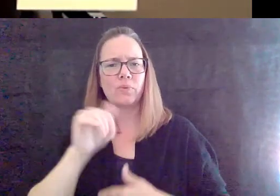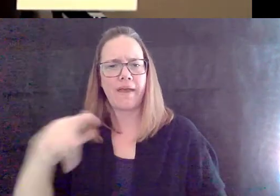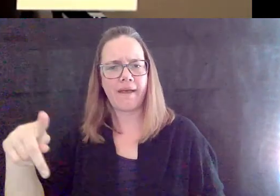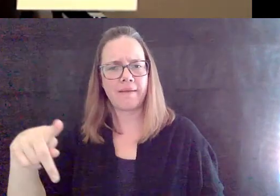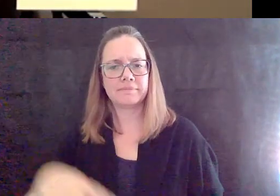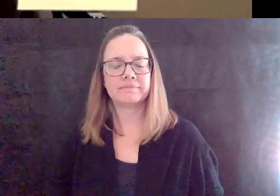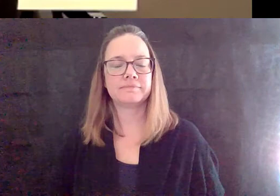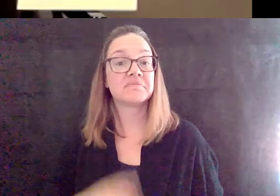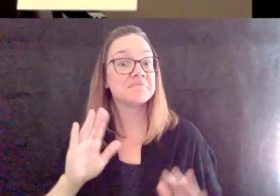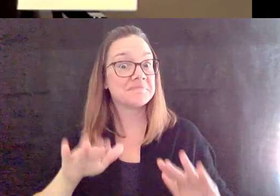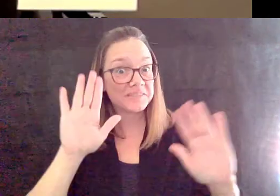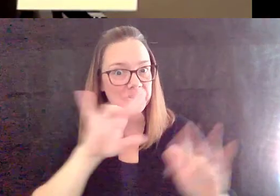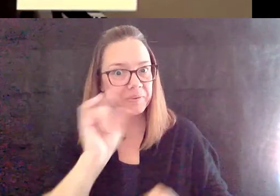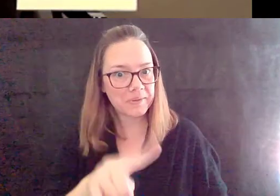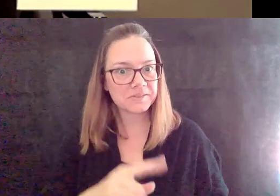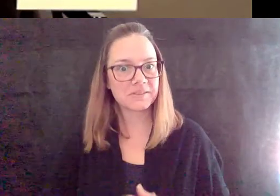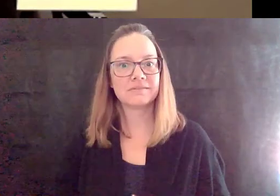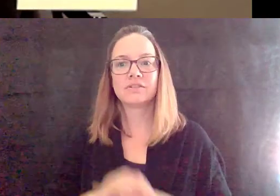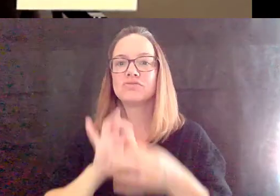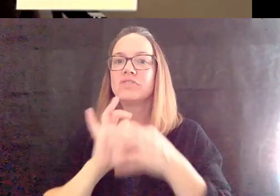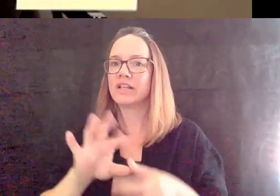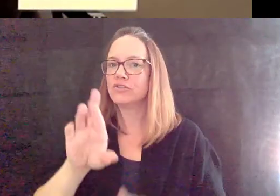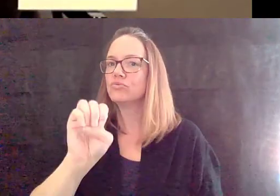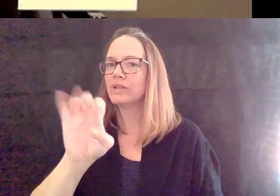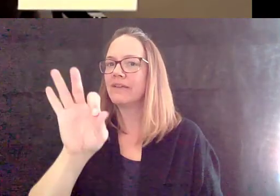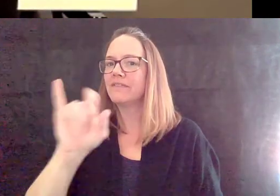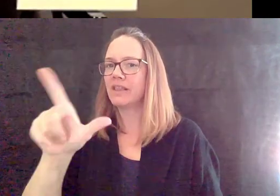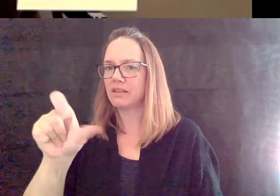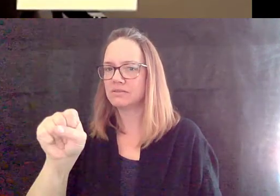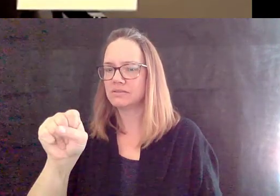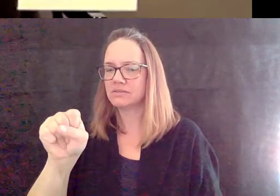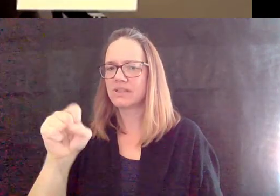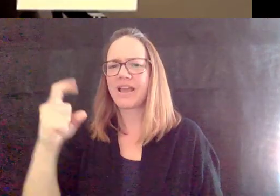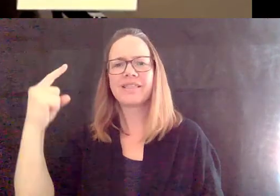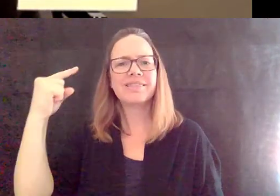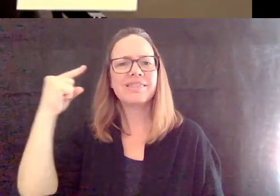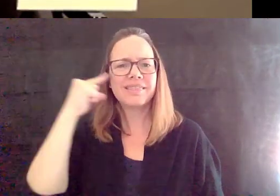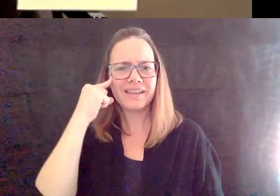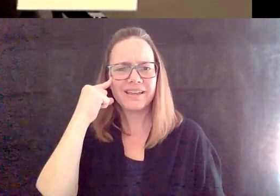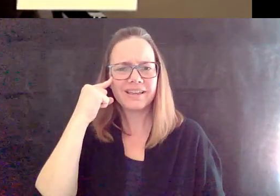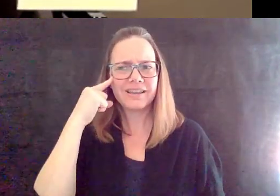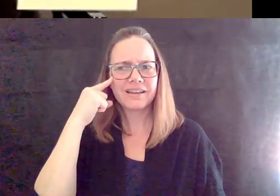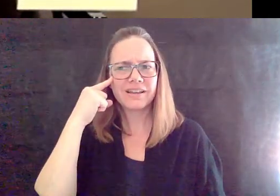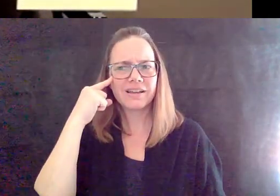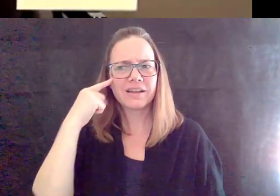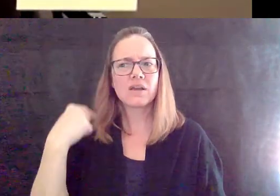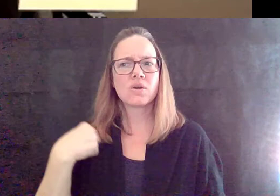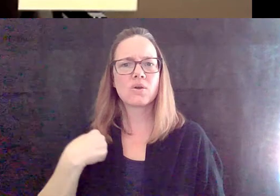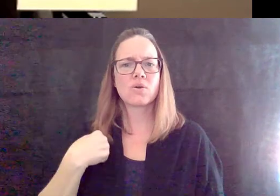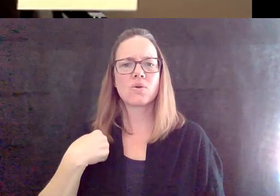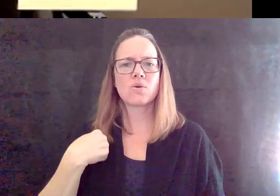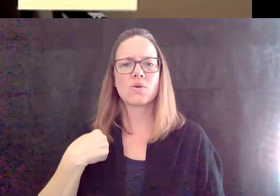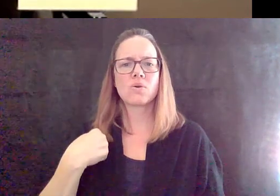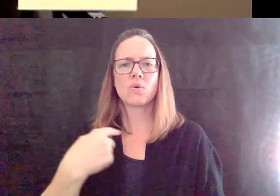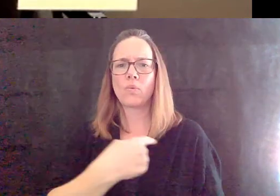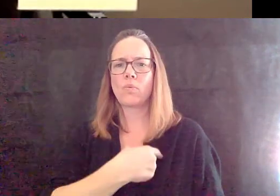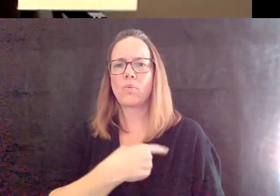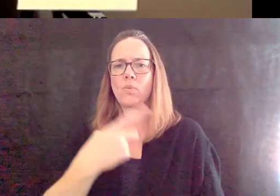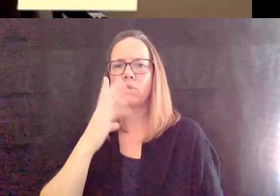So that's a great question. What I would say is, in terms of refills, I think we're slating this for the November